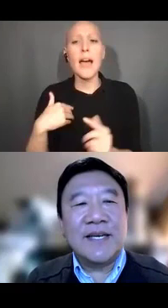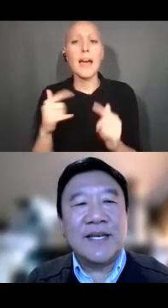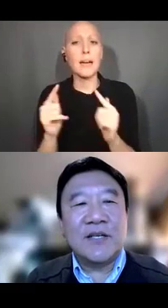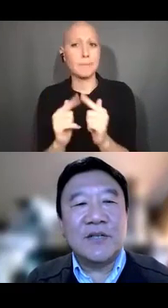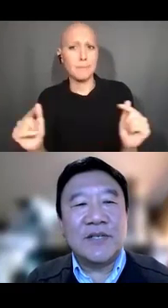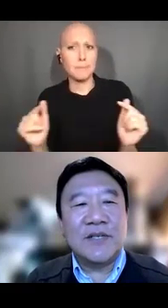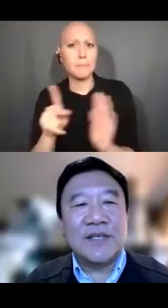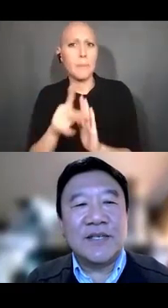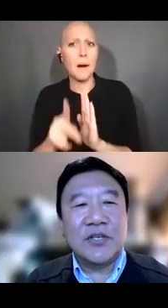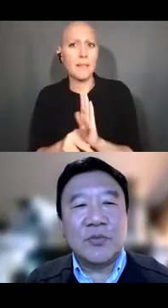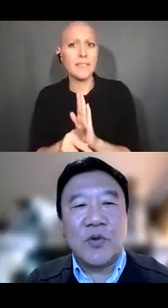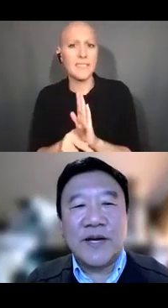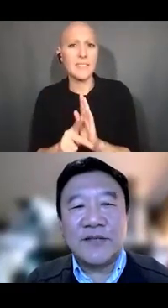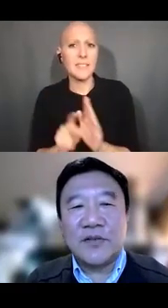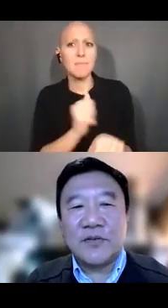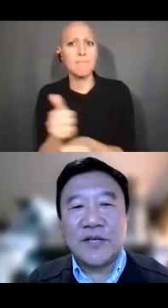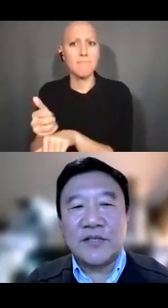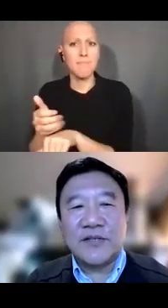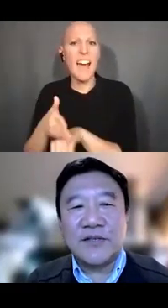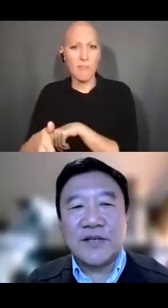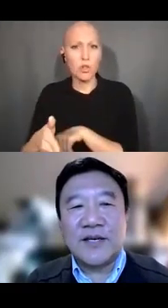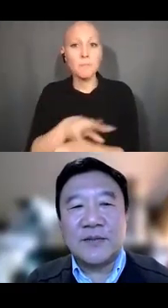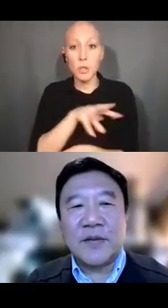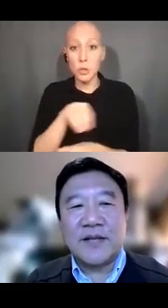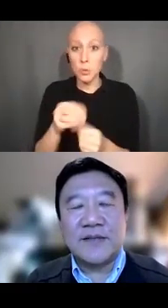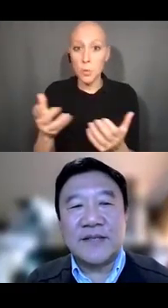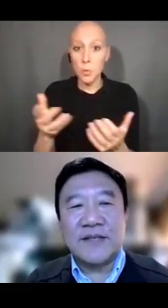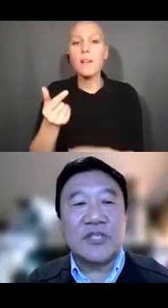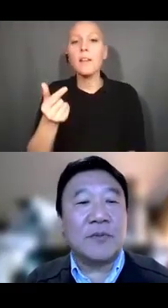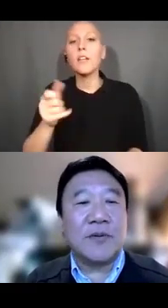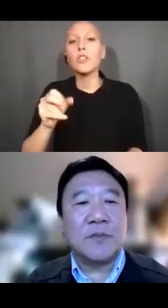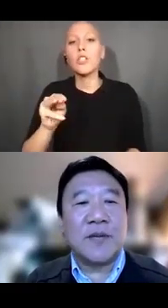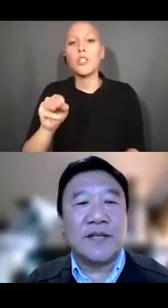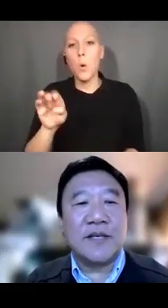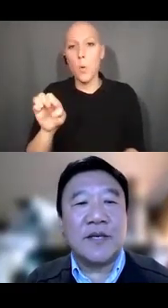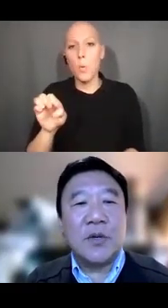including the Genome-wide Associations policy, the GWAS policy,